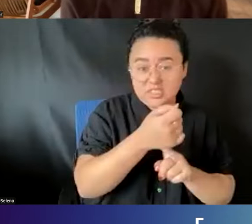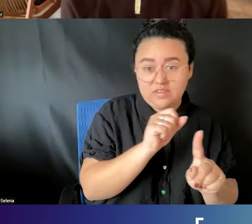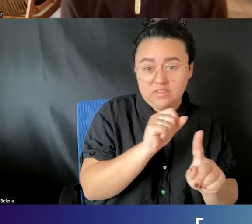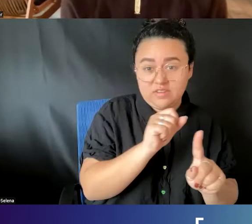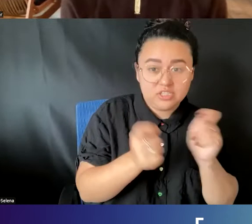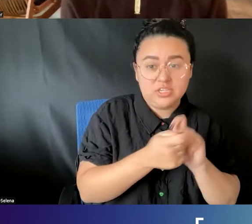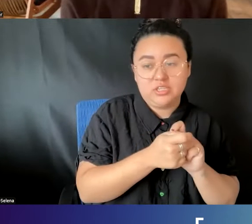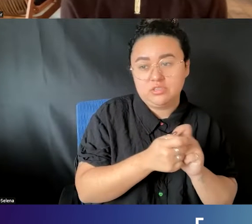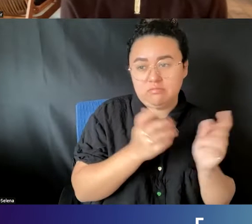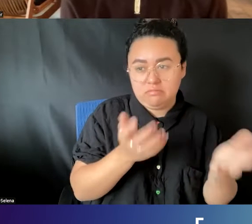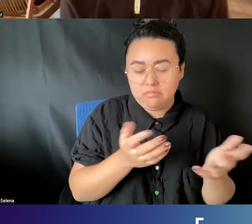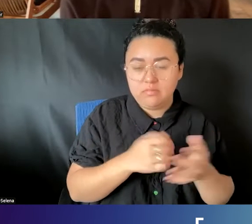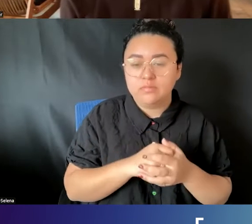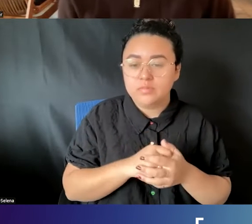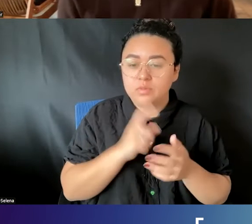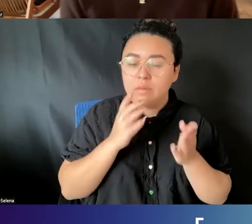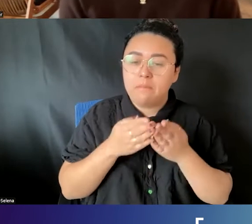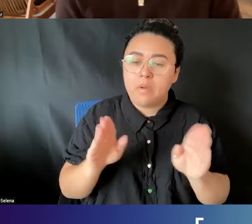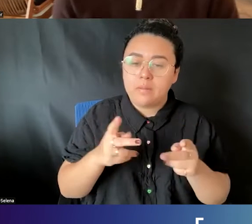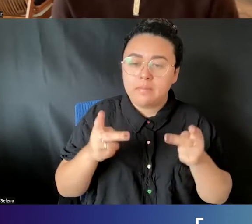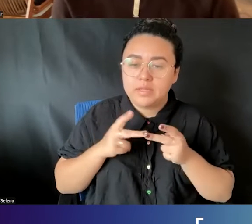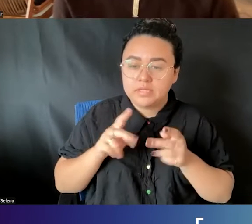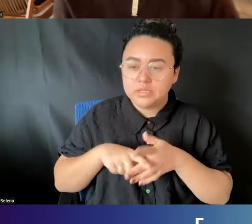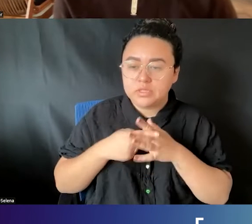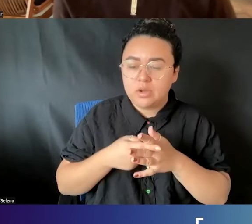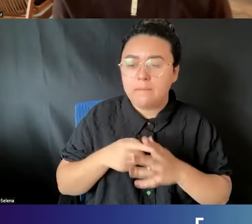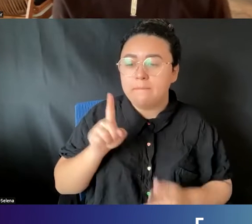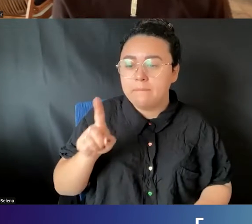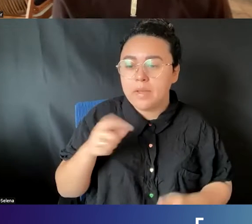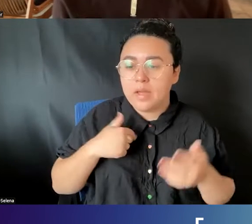So that's a pretty broad place to start, but I would love to see then